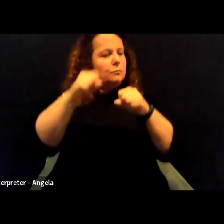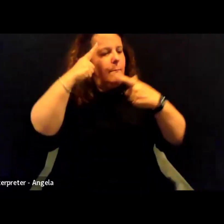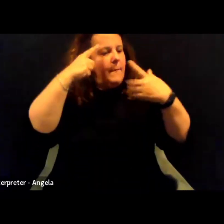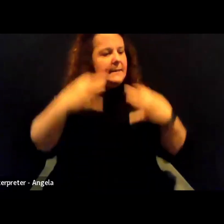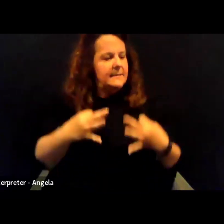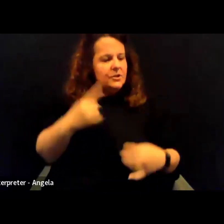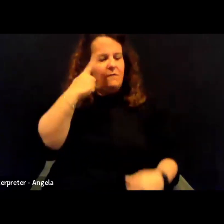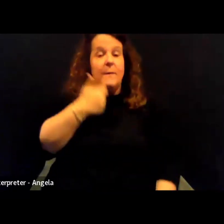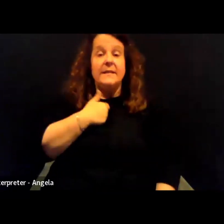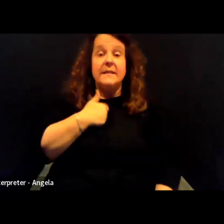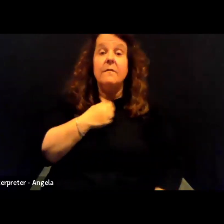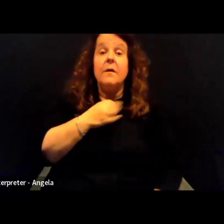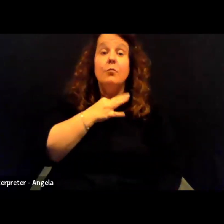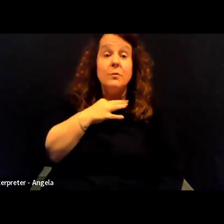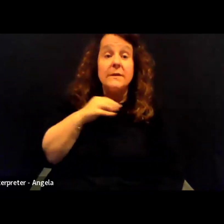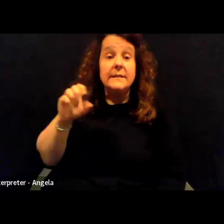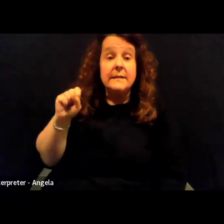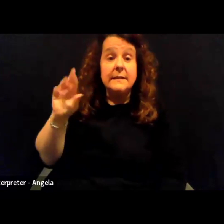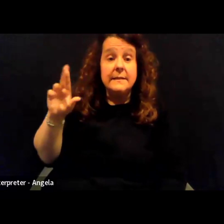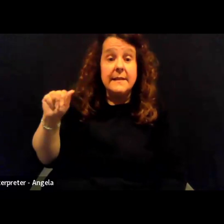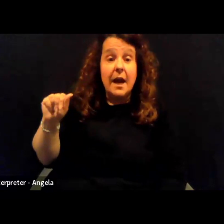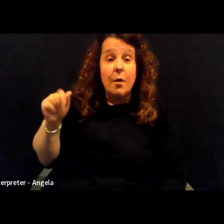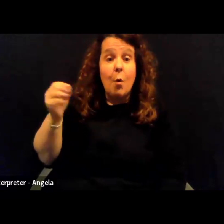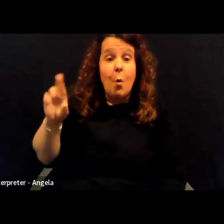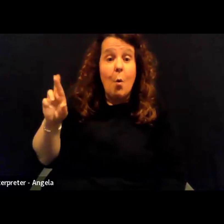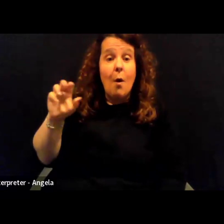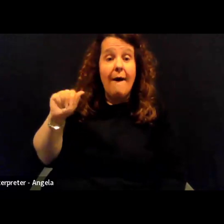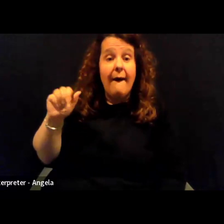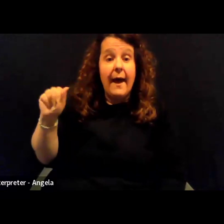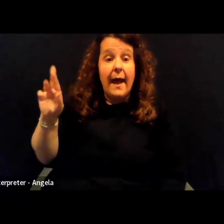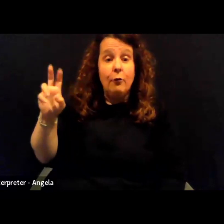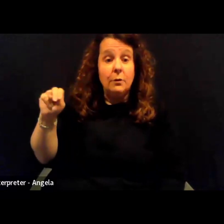Sara or Aaron, would you like to, is there anything that you might want to add to this